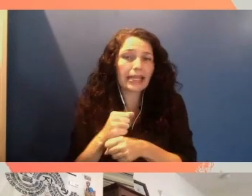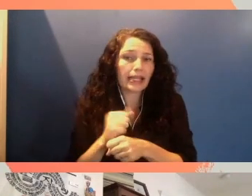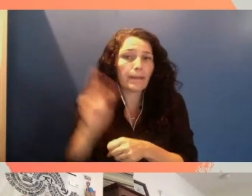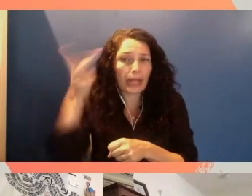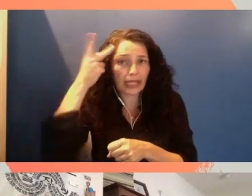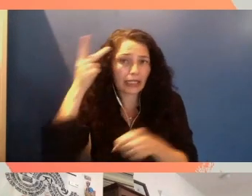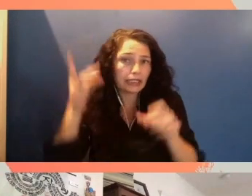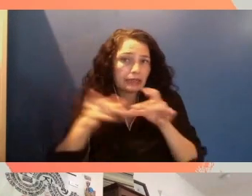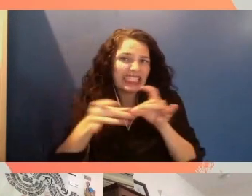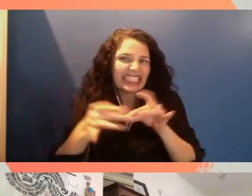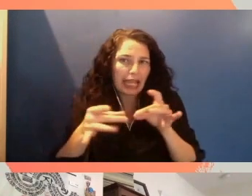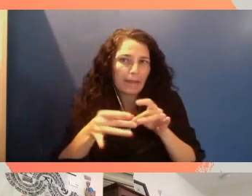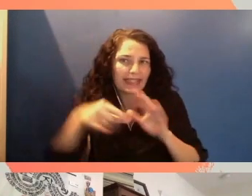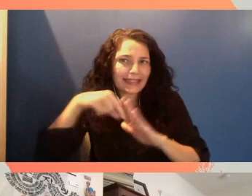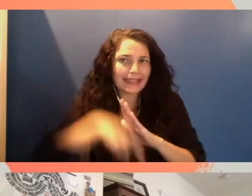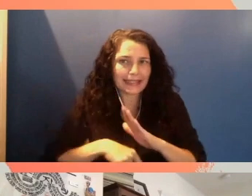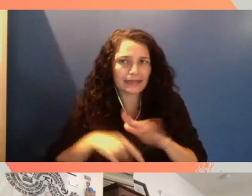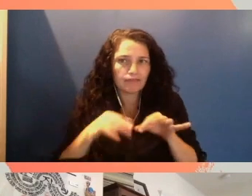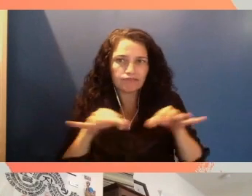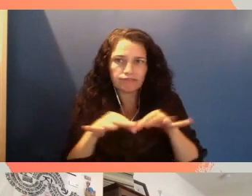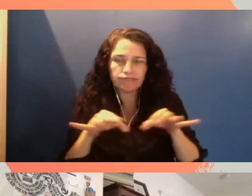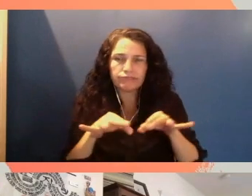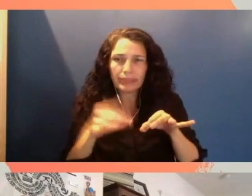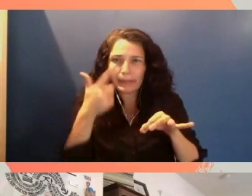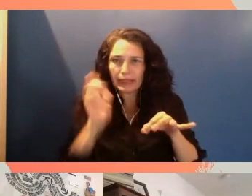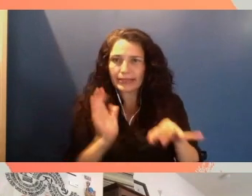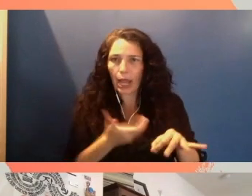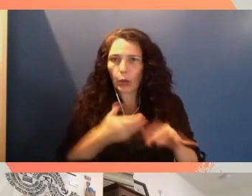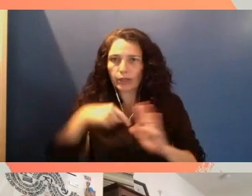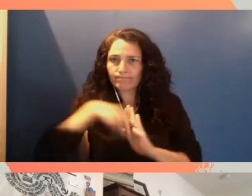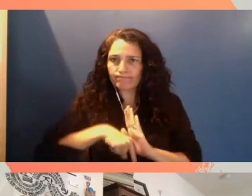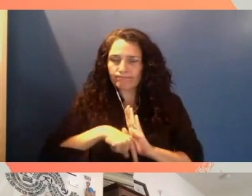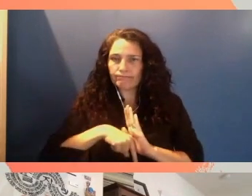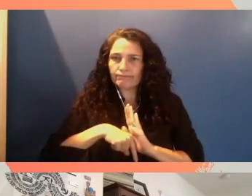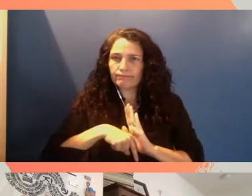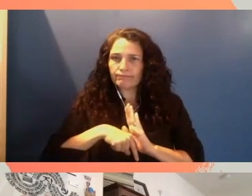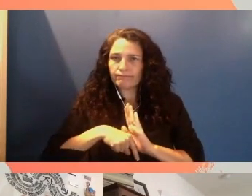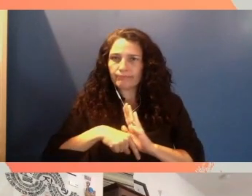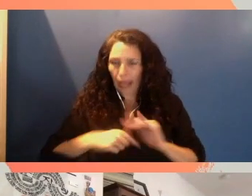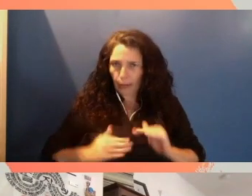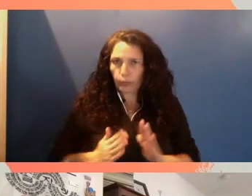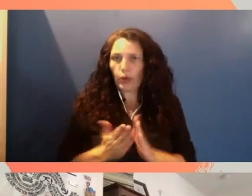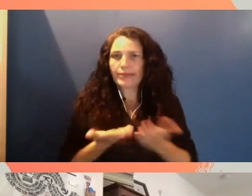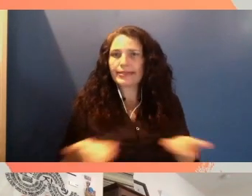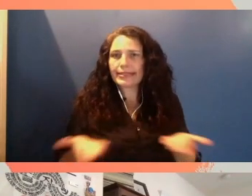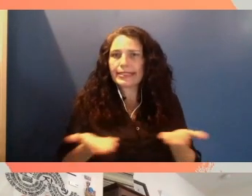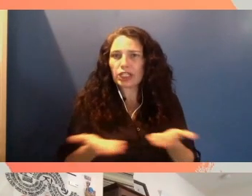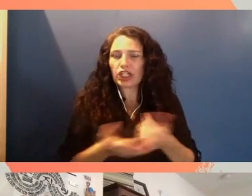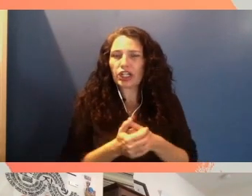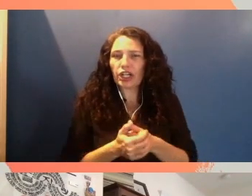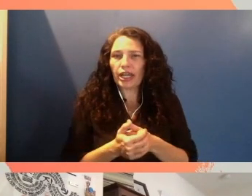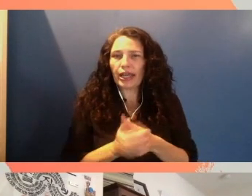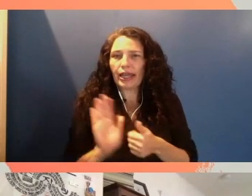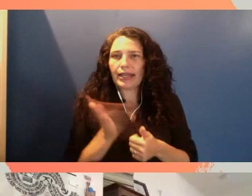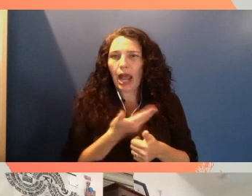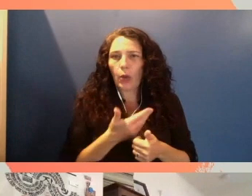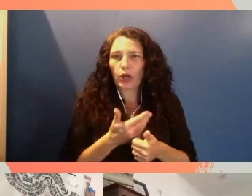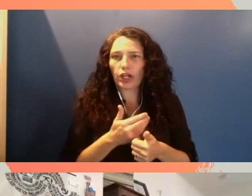Deeply kind of our presence and our defiance and our refusal to go away quietly into the night